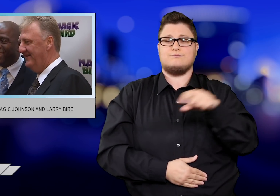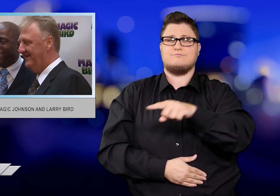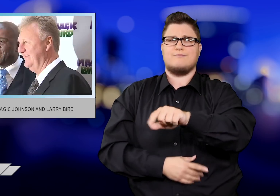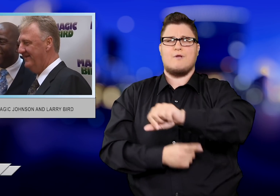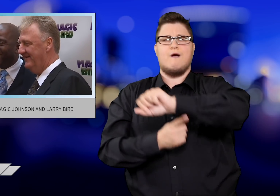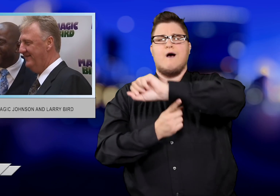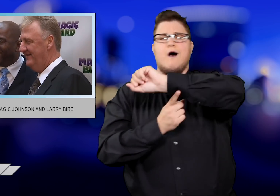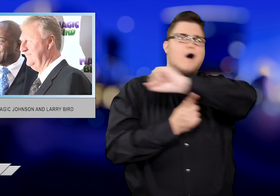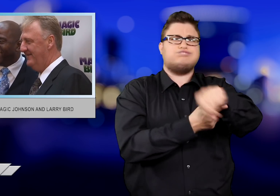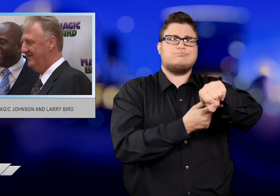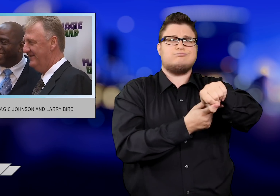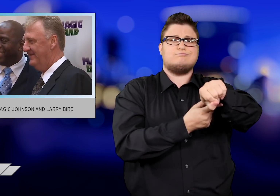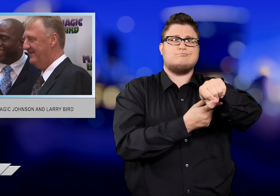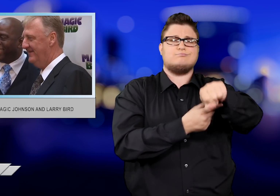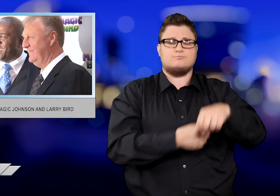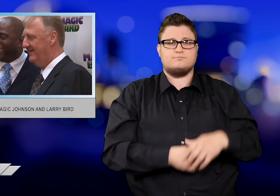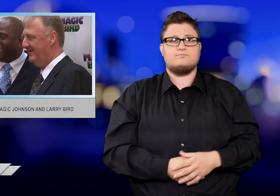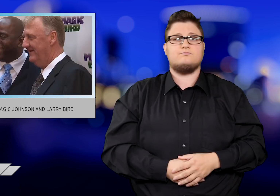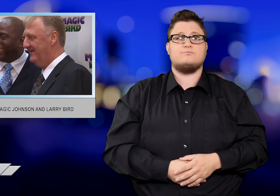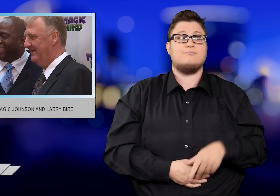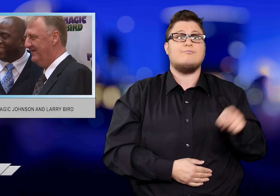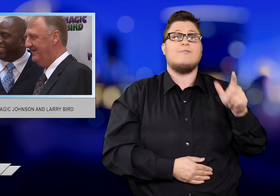NCAA championship.